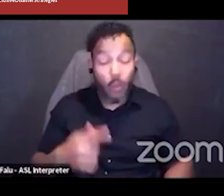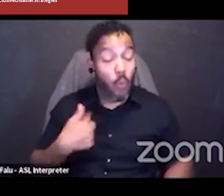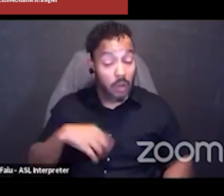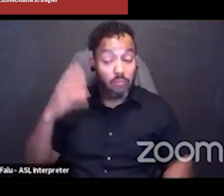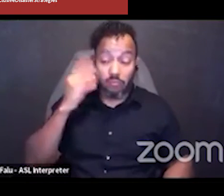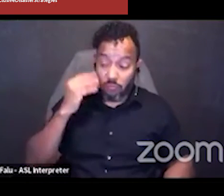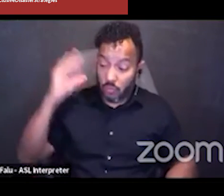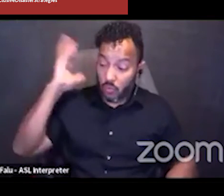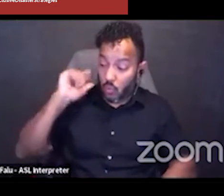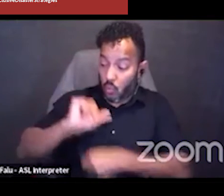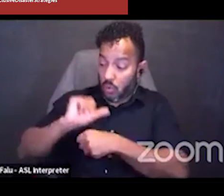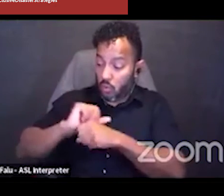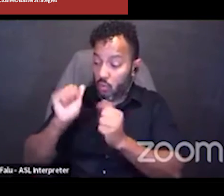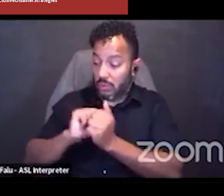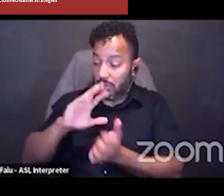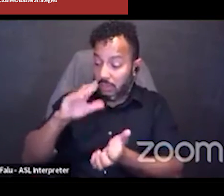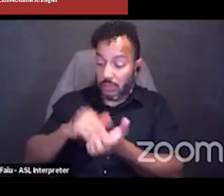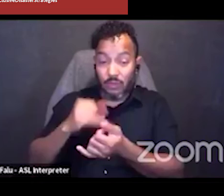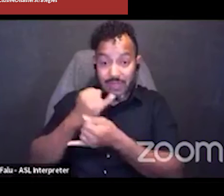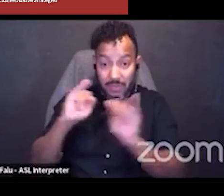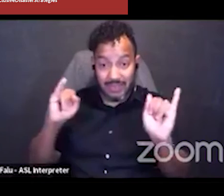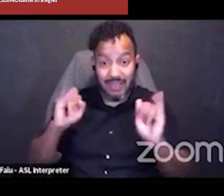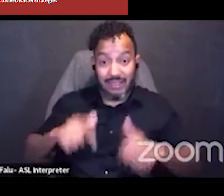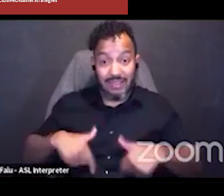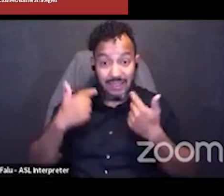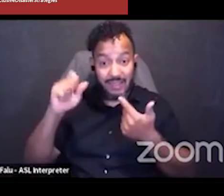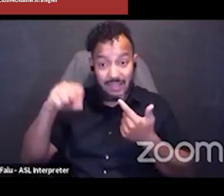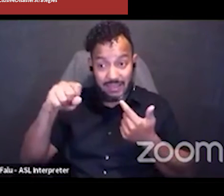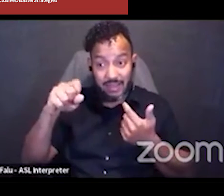during disasters, but they do not get any type of funding.